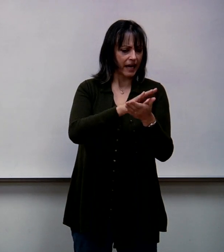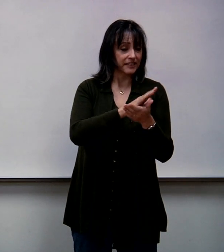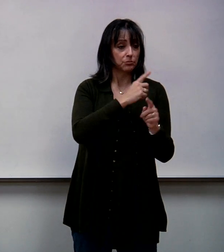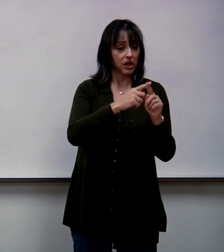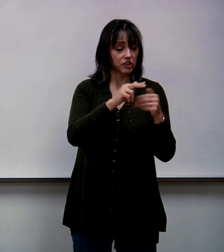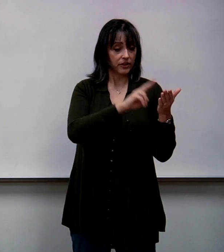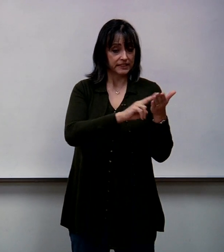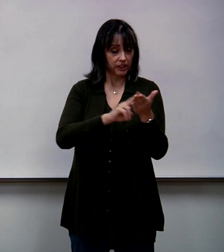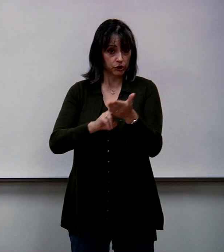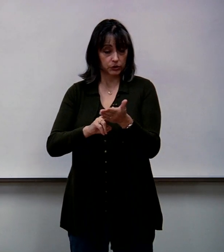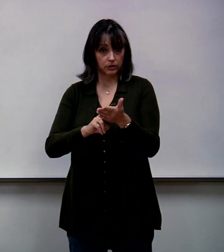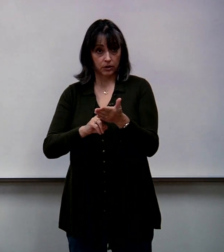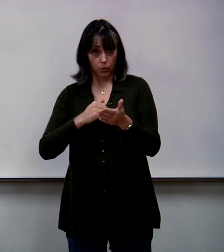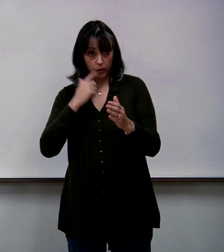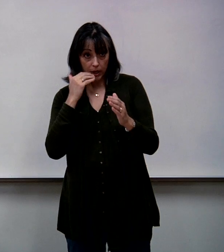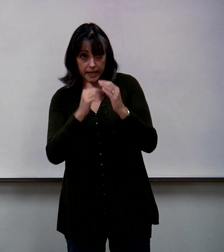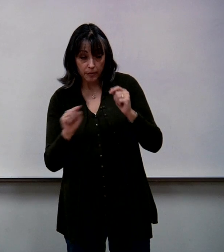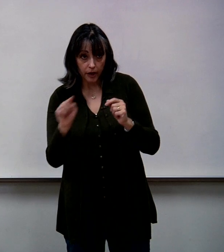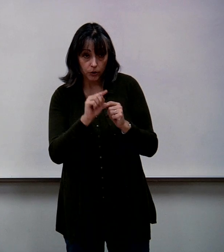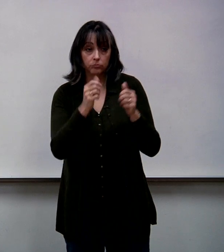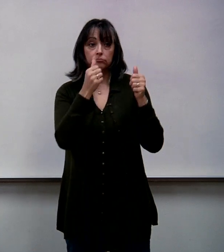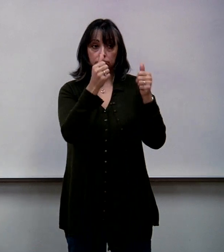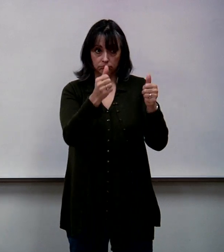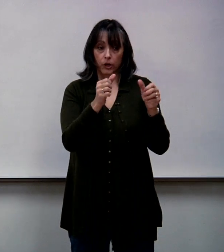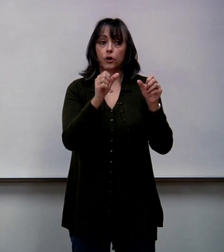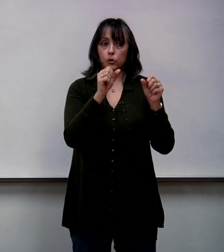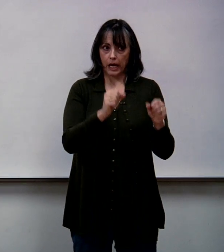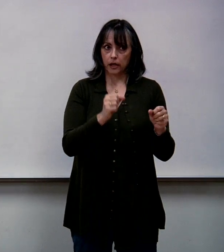or not eligible. Once you receive an email saying that, yes you are eligible to run,